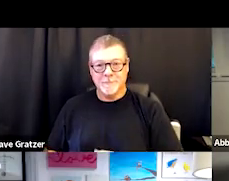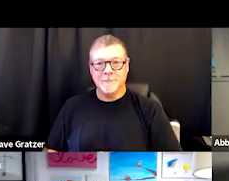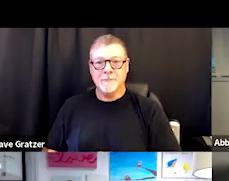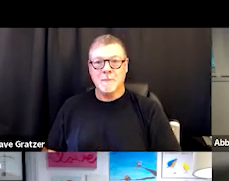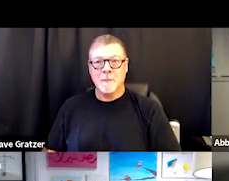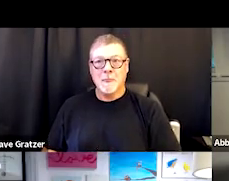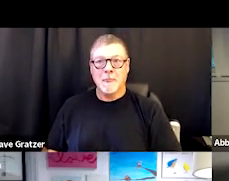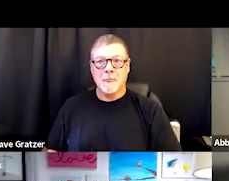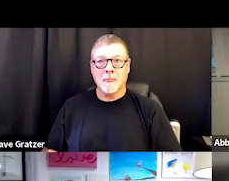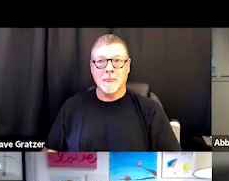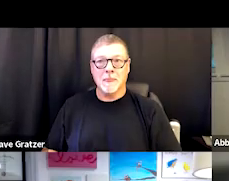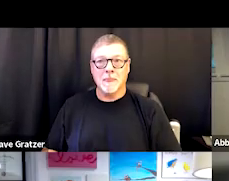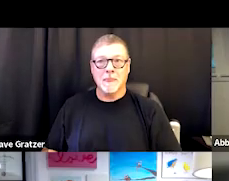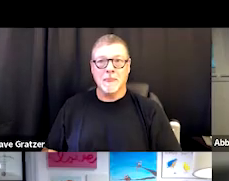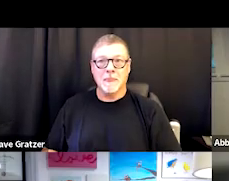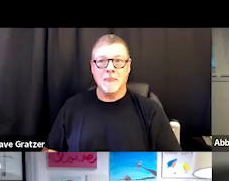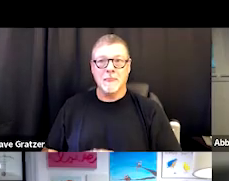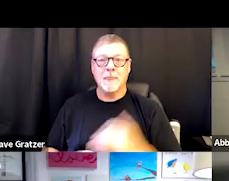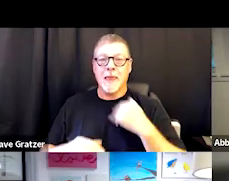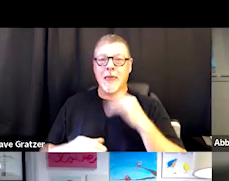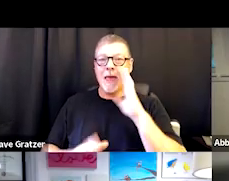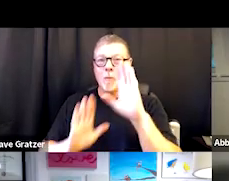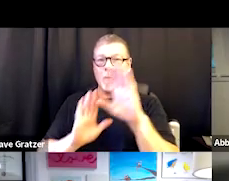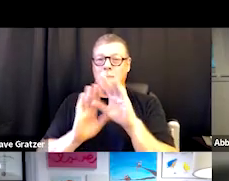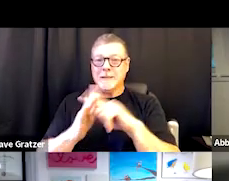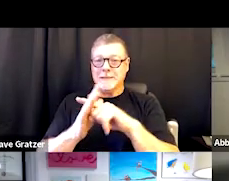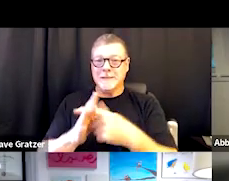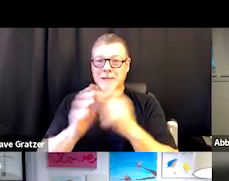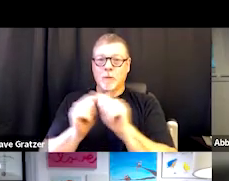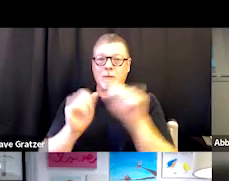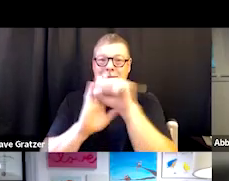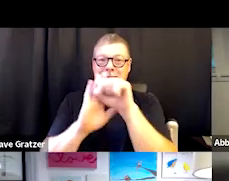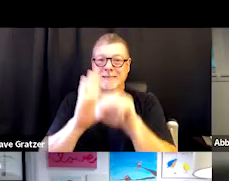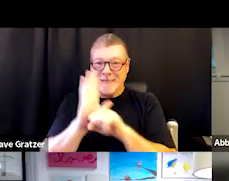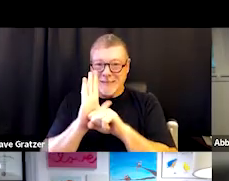I'll start with the states that might have a certification process.